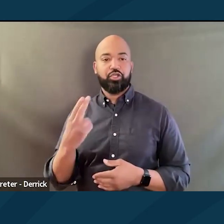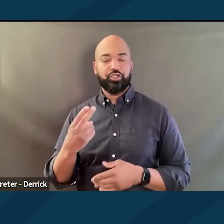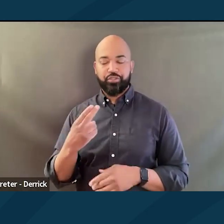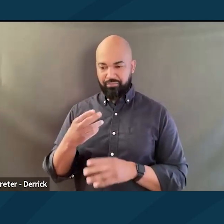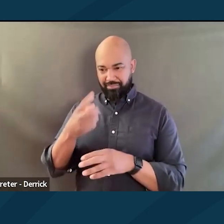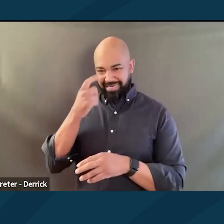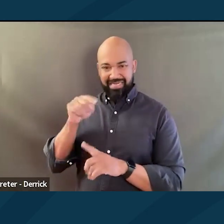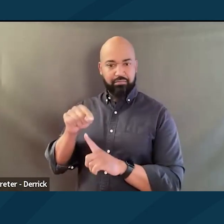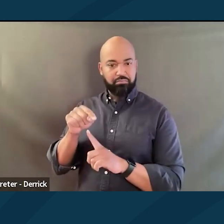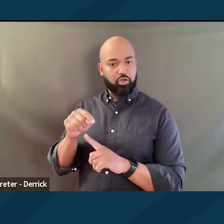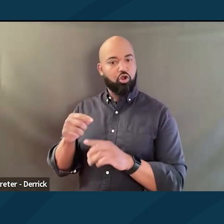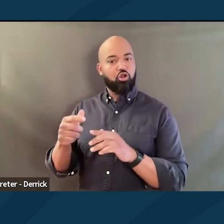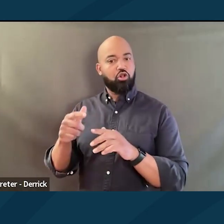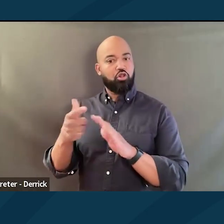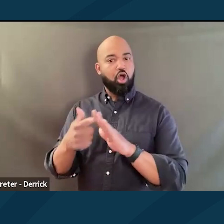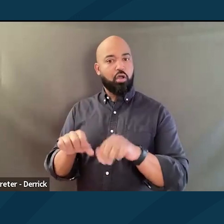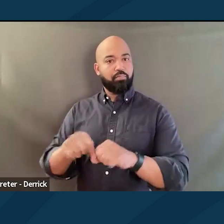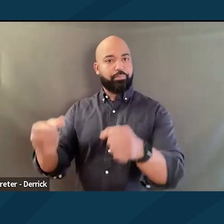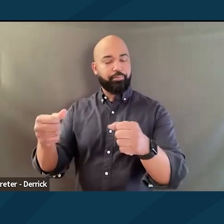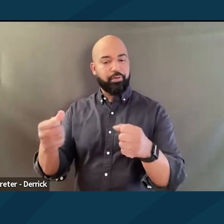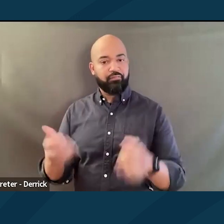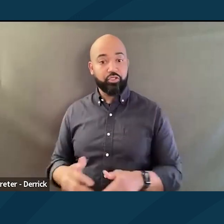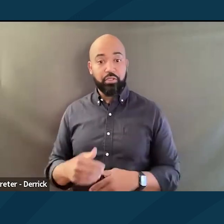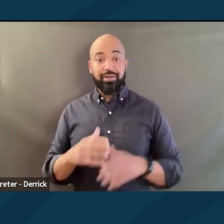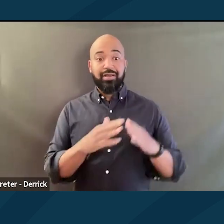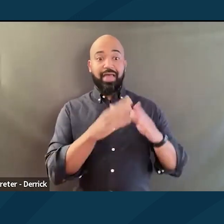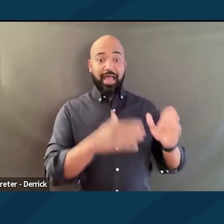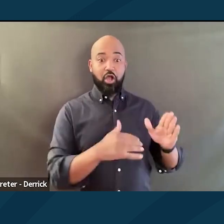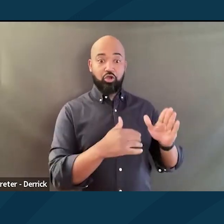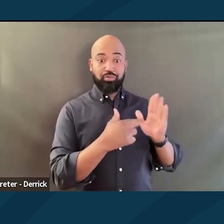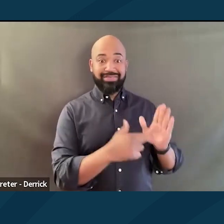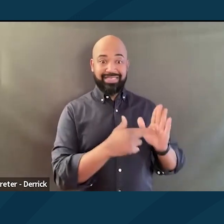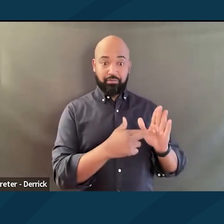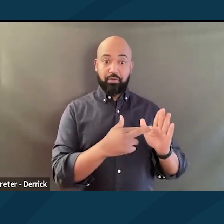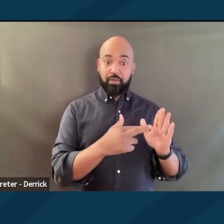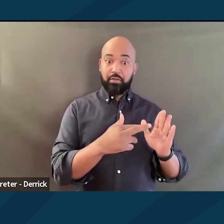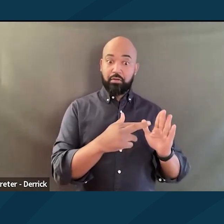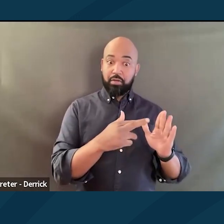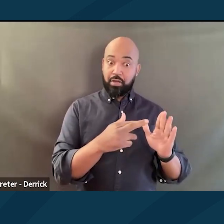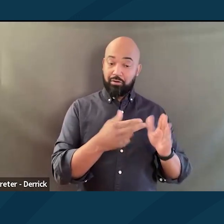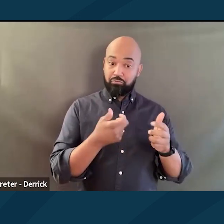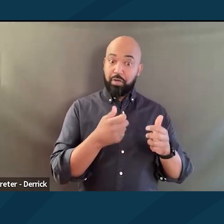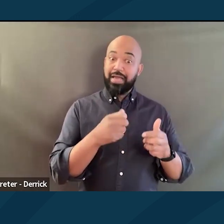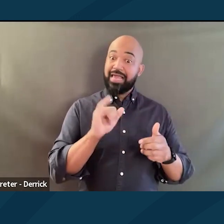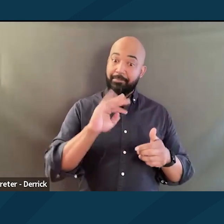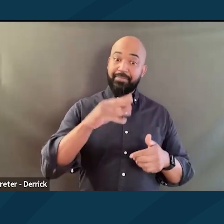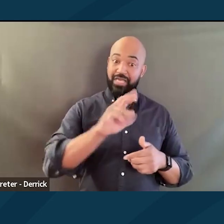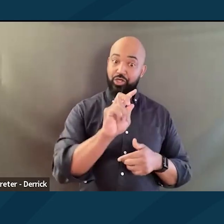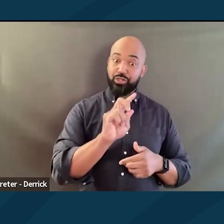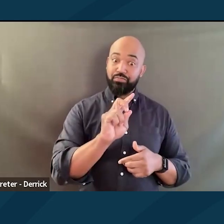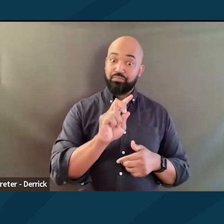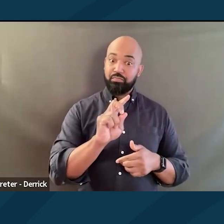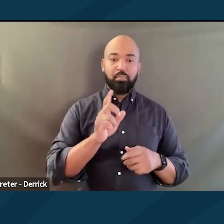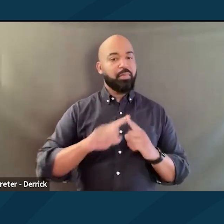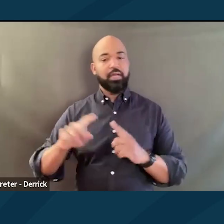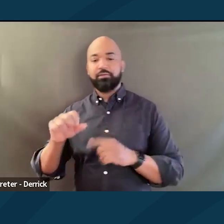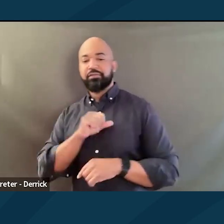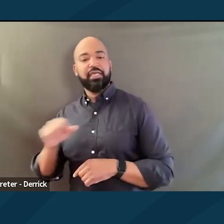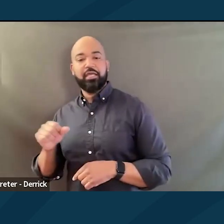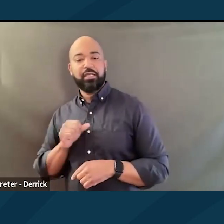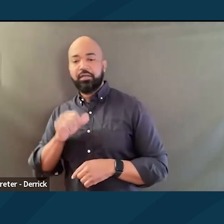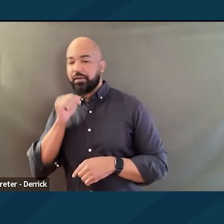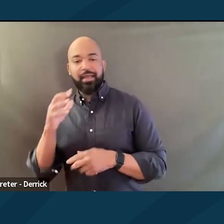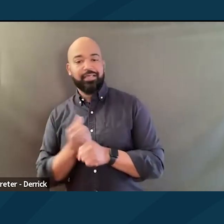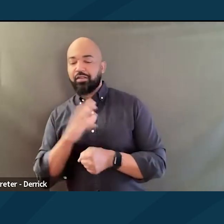The House impeached him, but the Senate did not get the votes to impeach him. Now it is the time